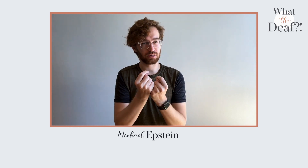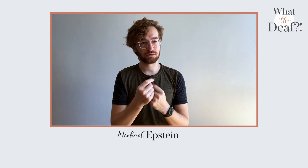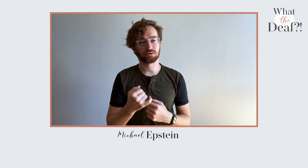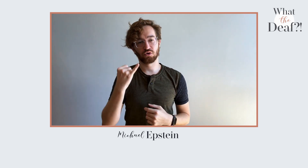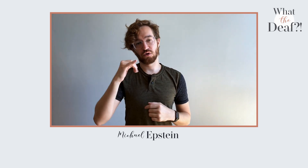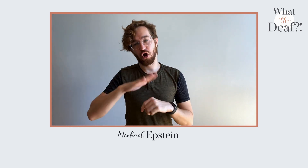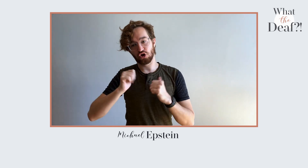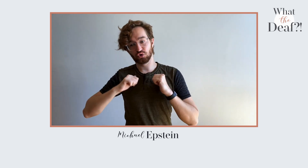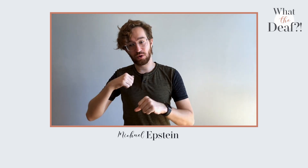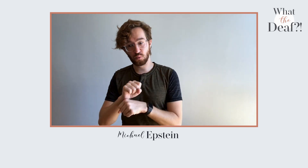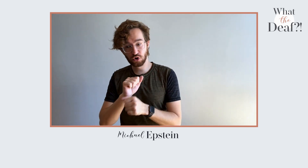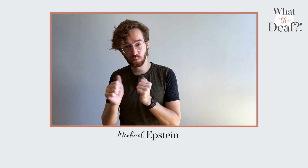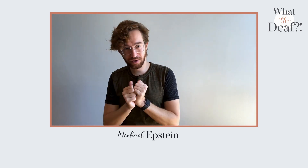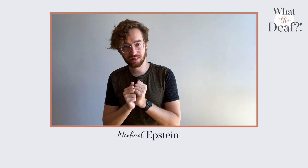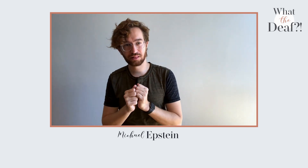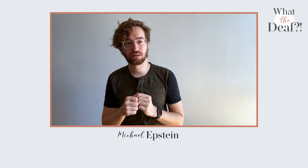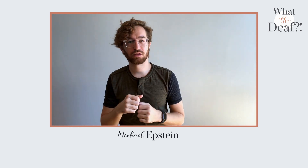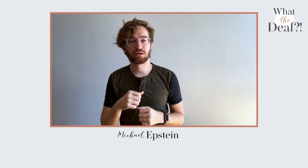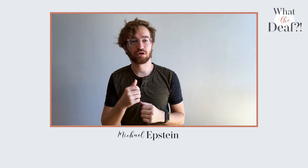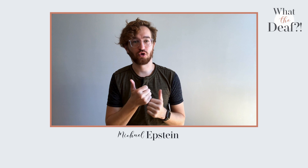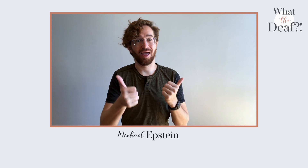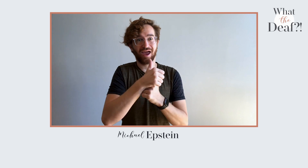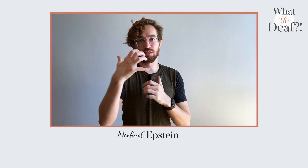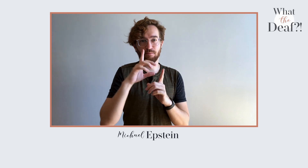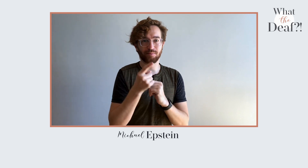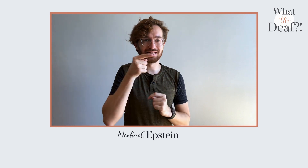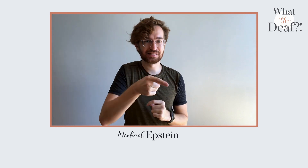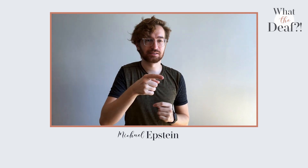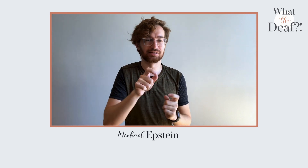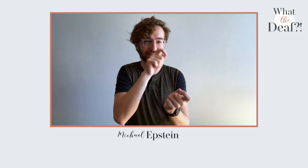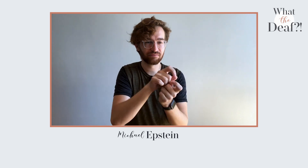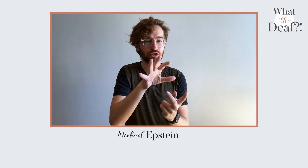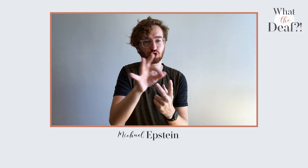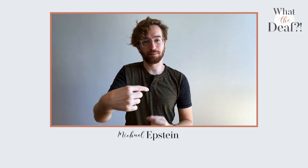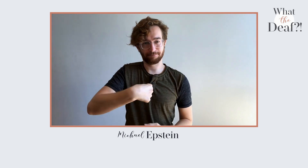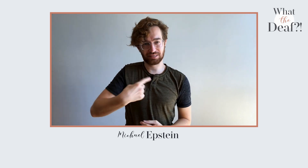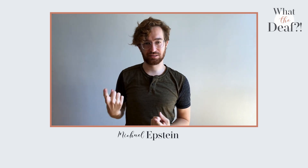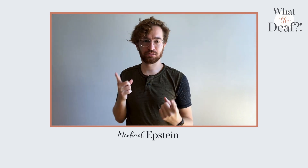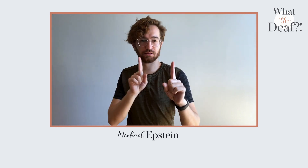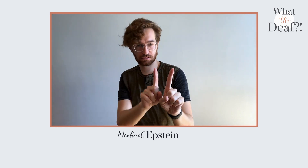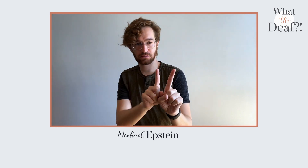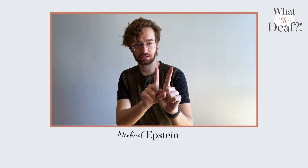Other directors that I work with or other heads of departments will often specifically choose me for that job.